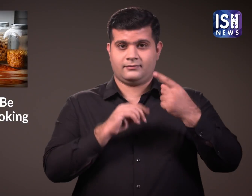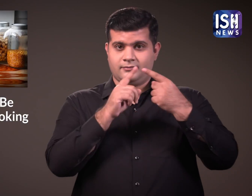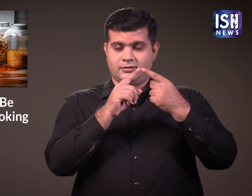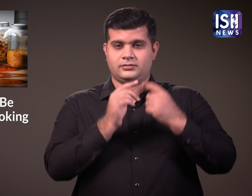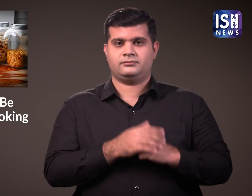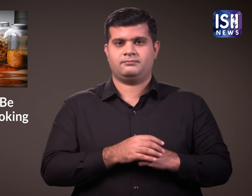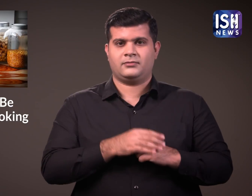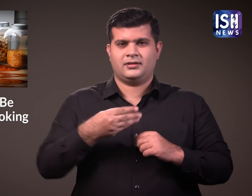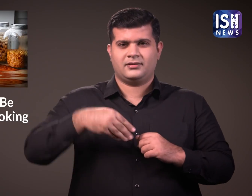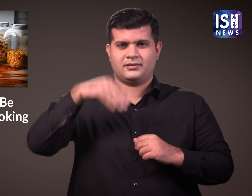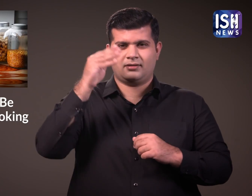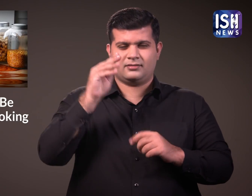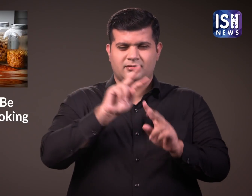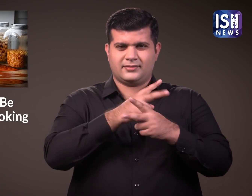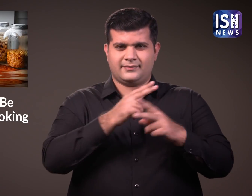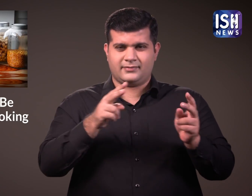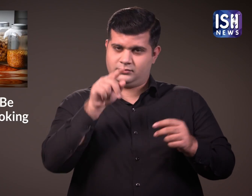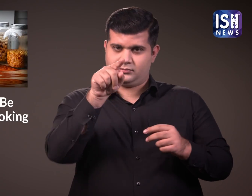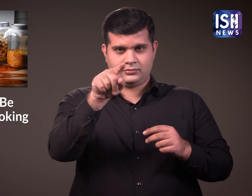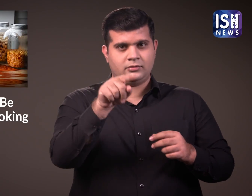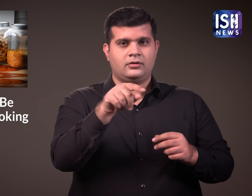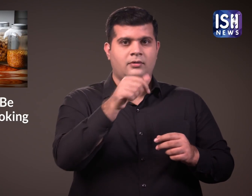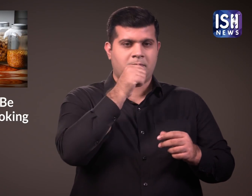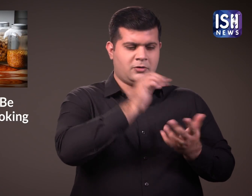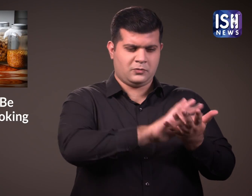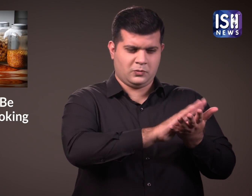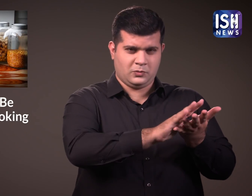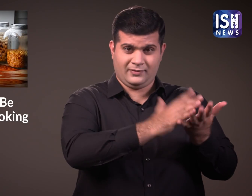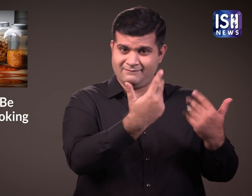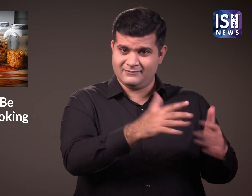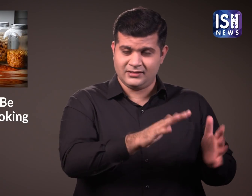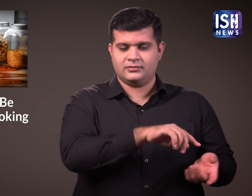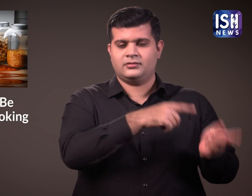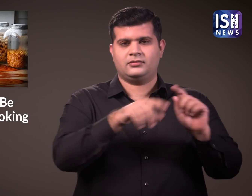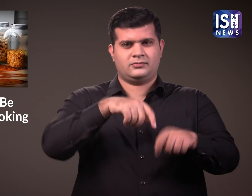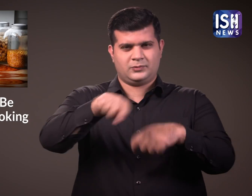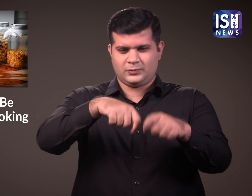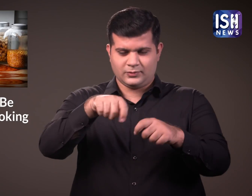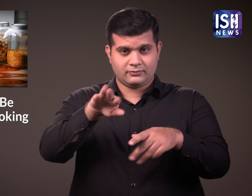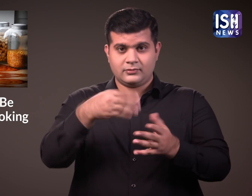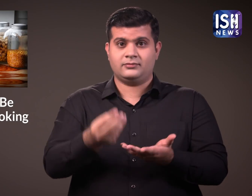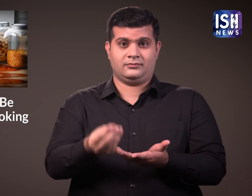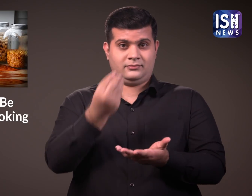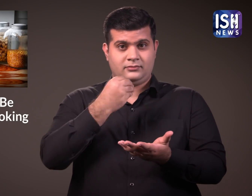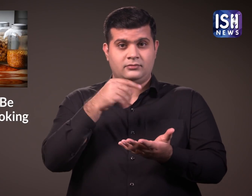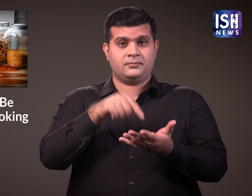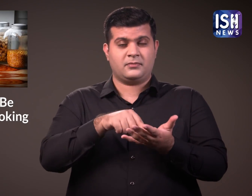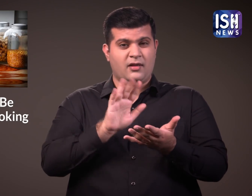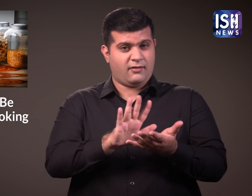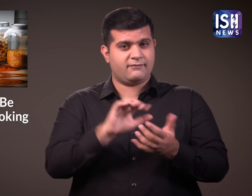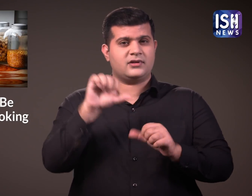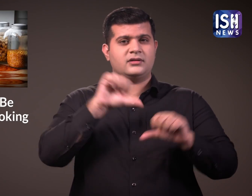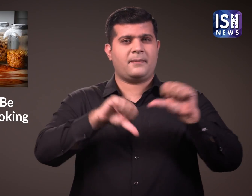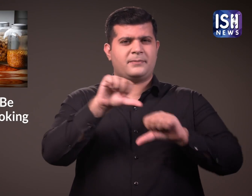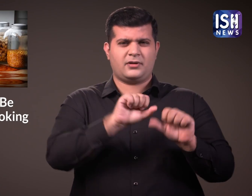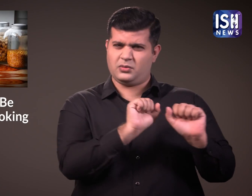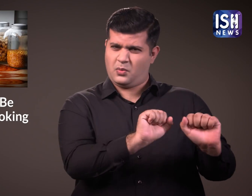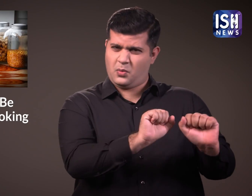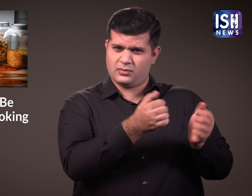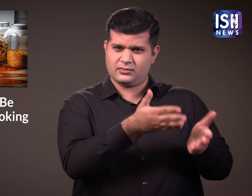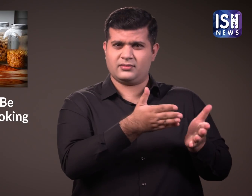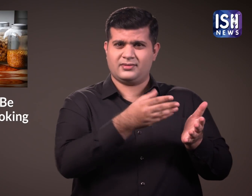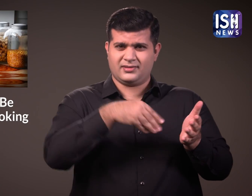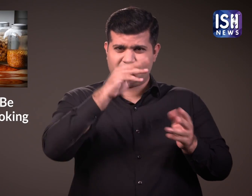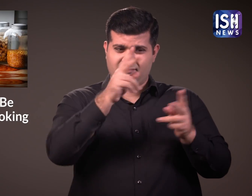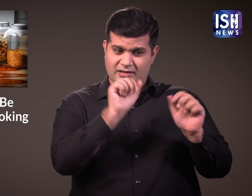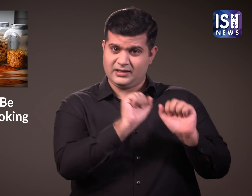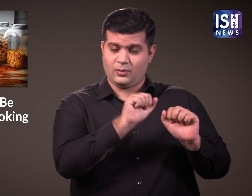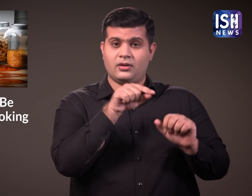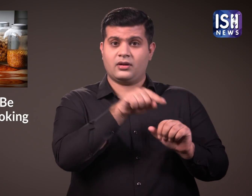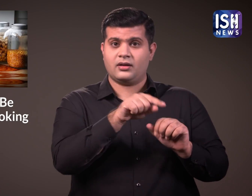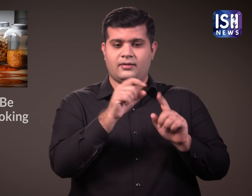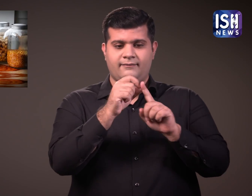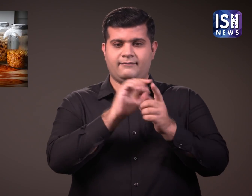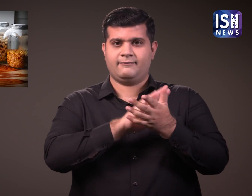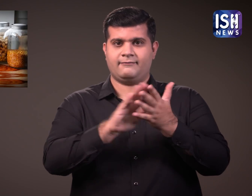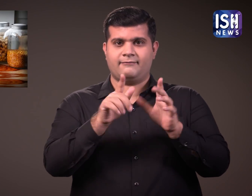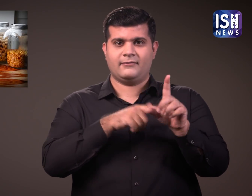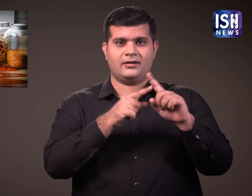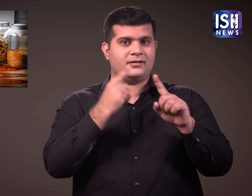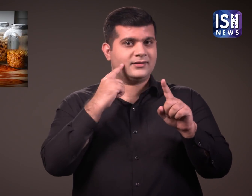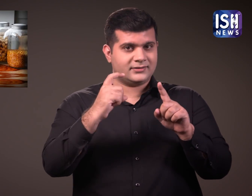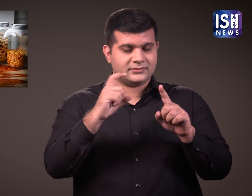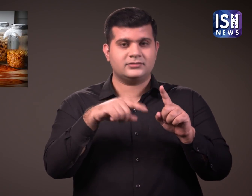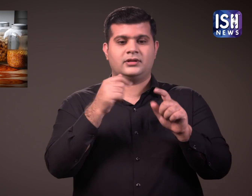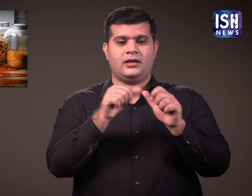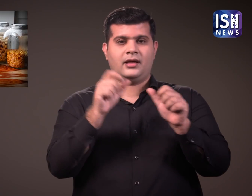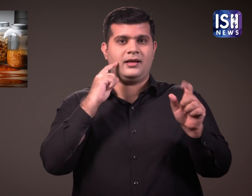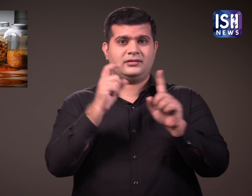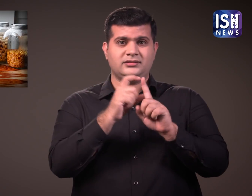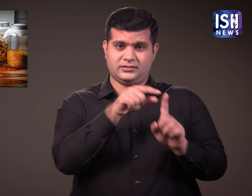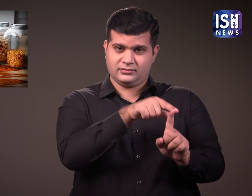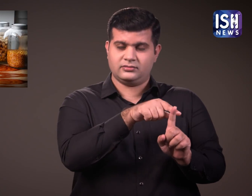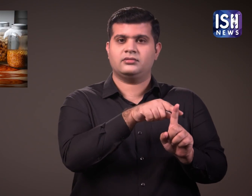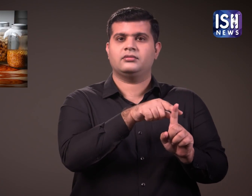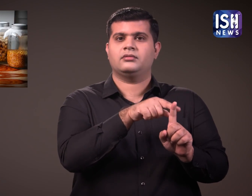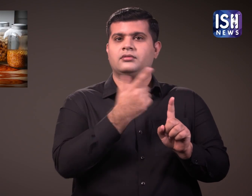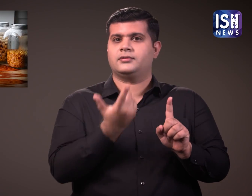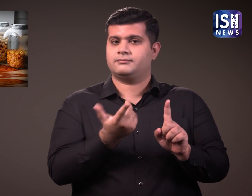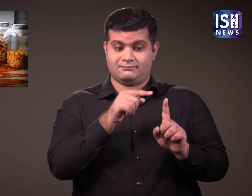These dals if only washed and cooked contain acids. These acids are called phytic acid.